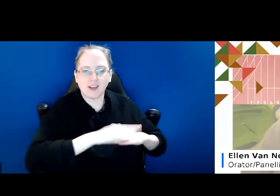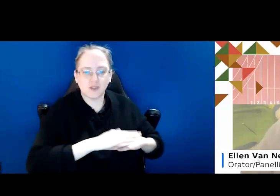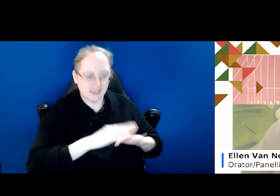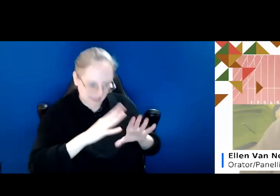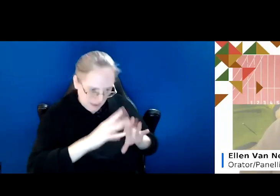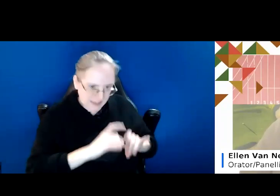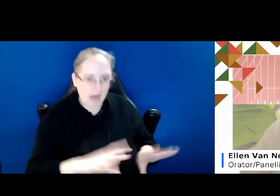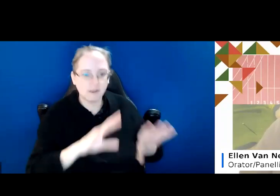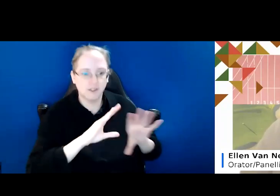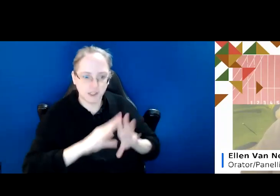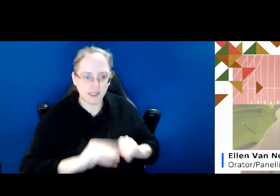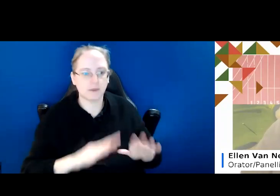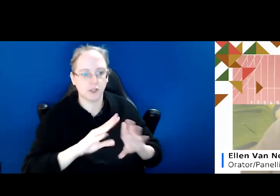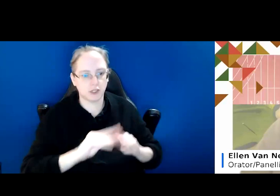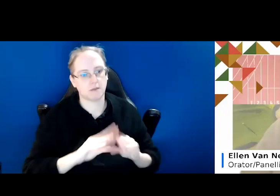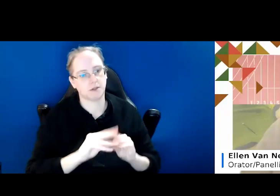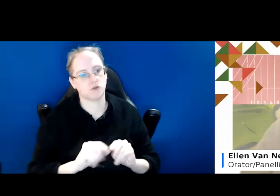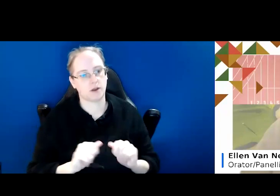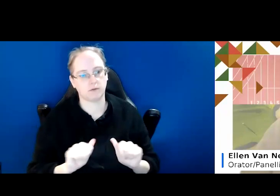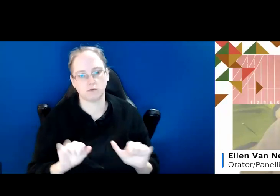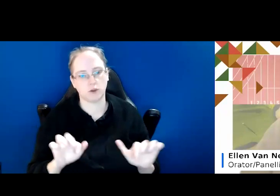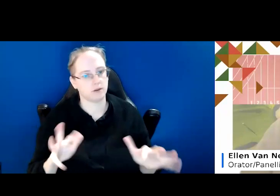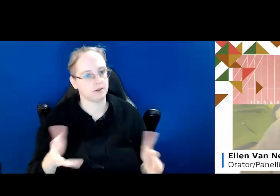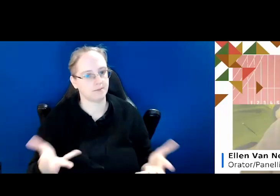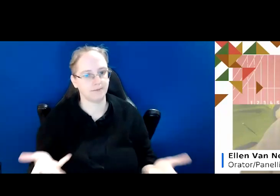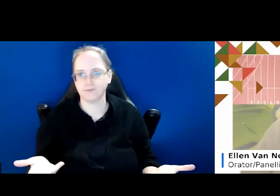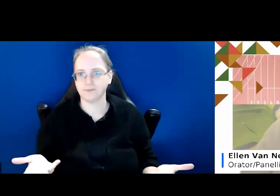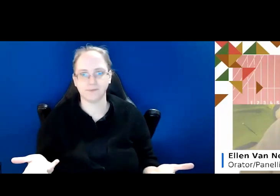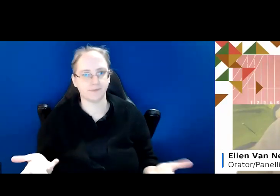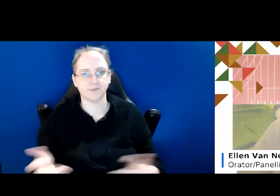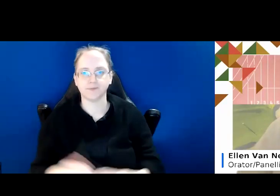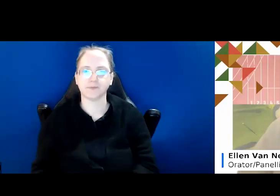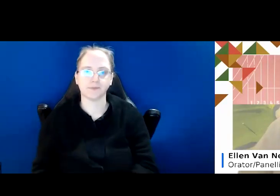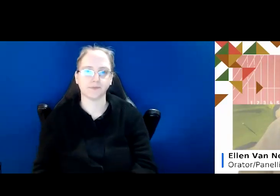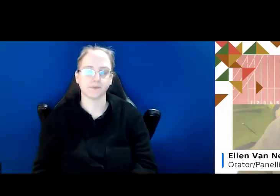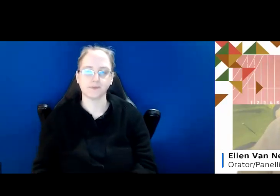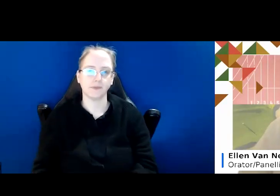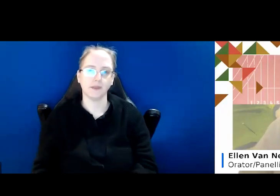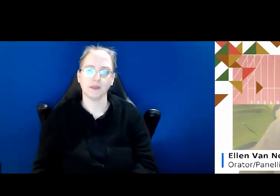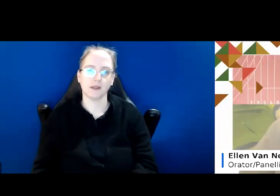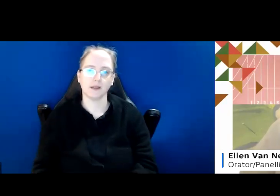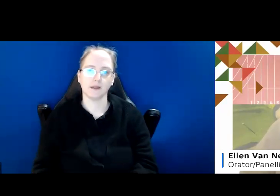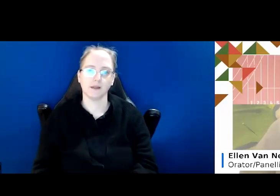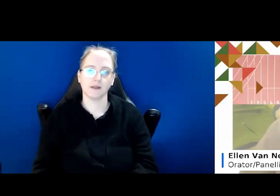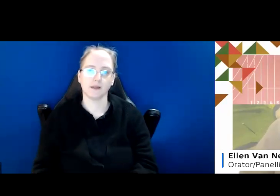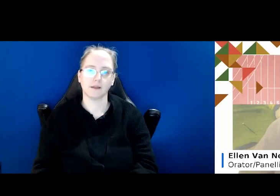A drowning. There is something about sport.